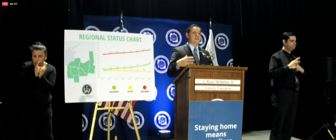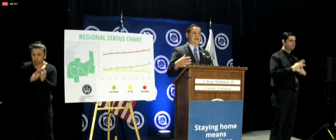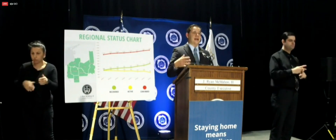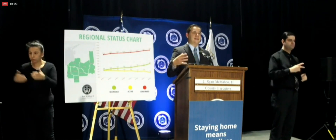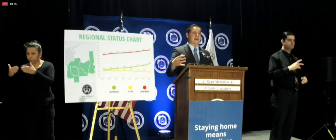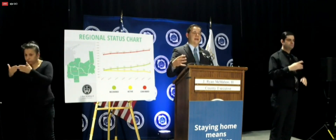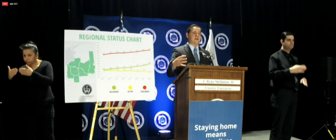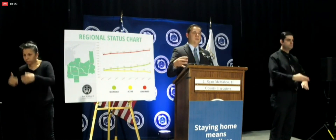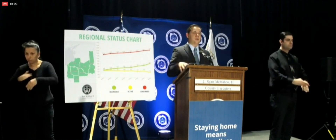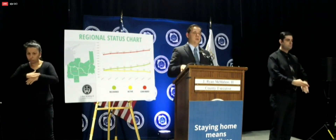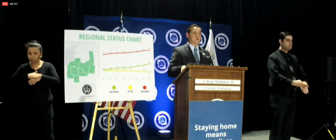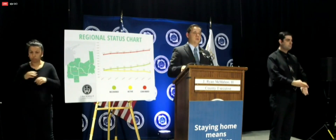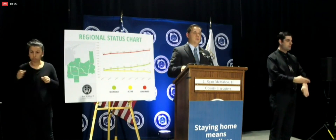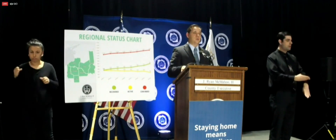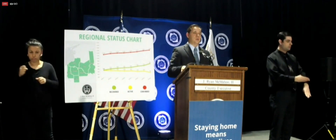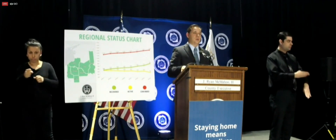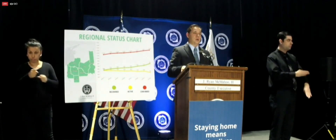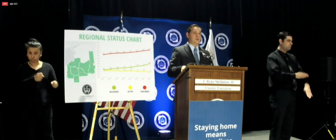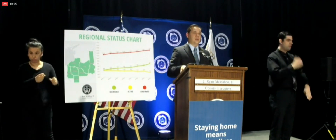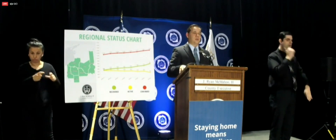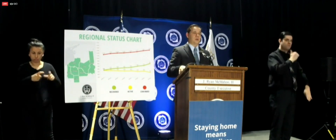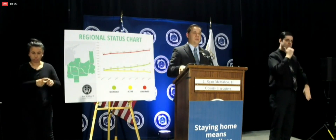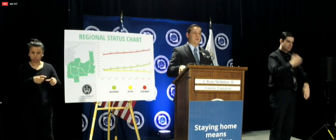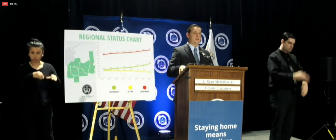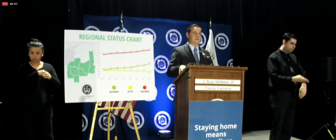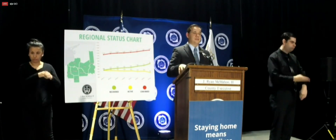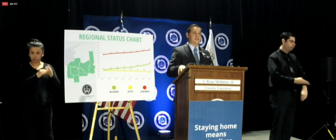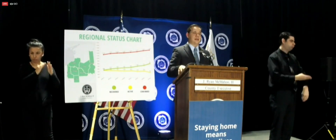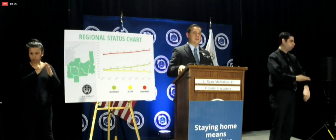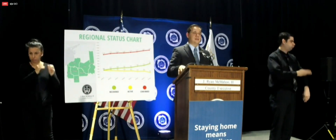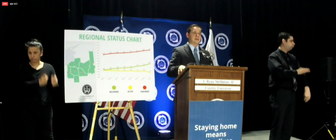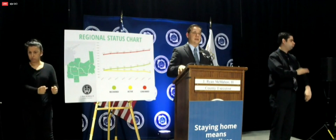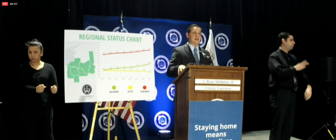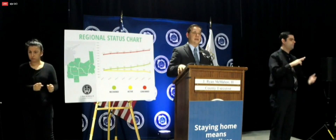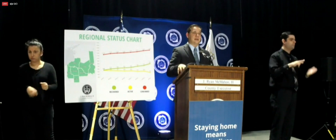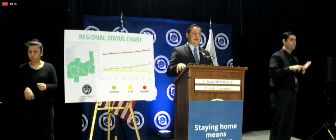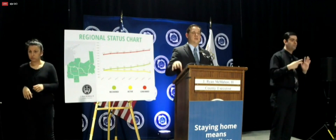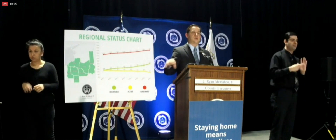PEOPLE. WE'RE GETTING BETTER EVERY DAY,